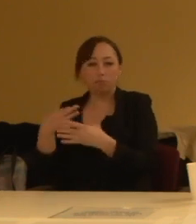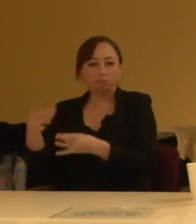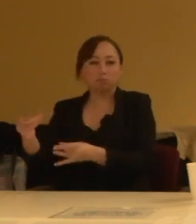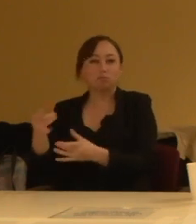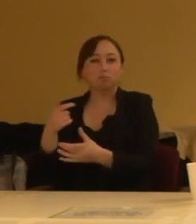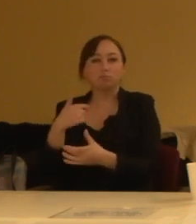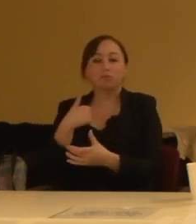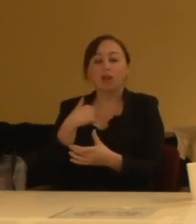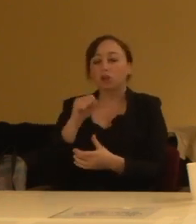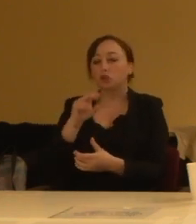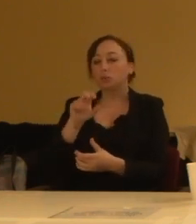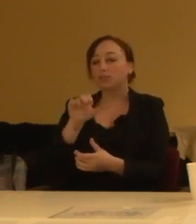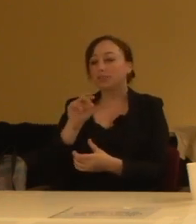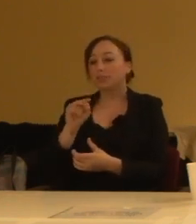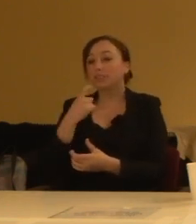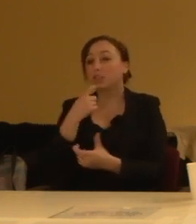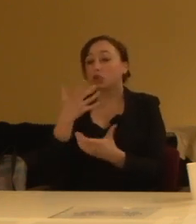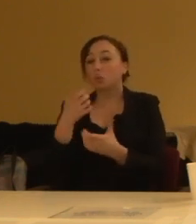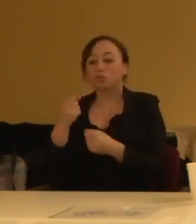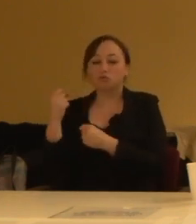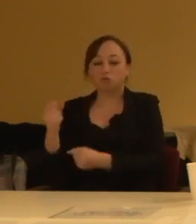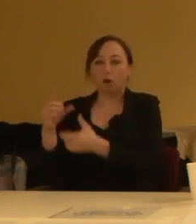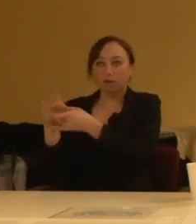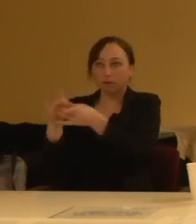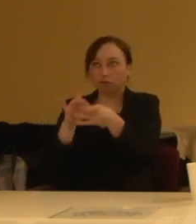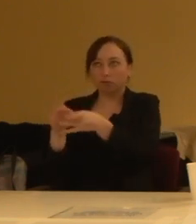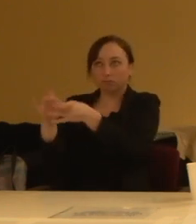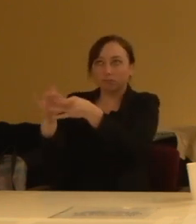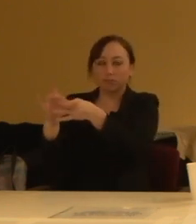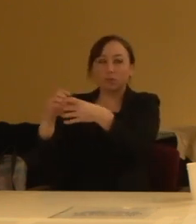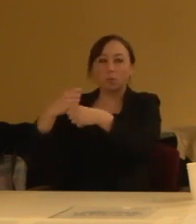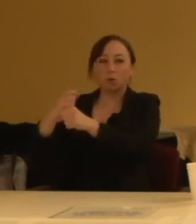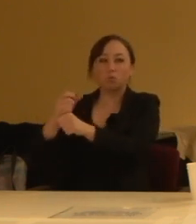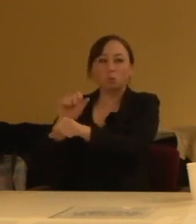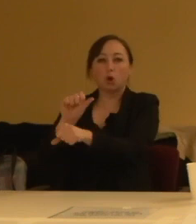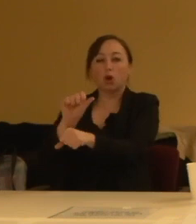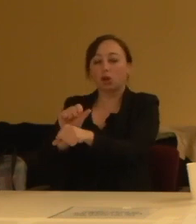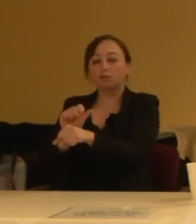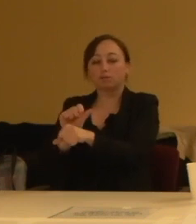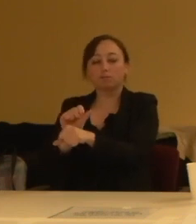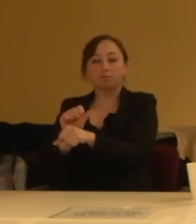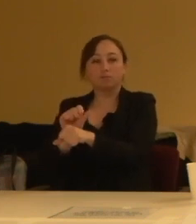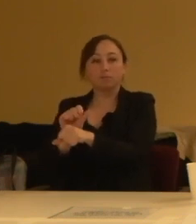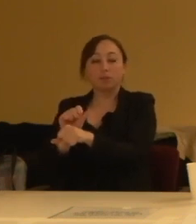she wanted to create a really strong pipeline to produce work of people coming out of graduate school,